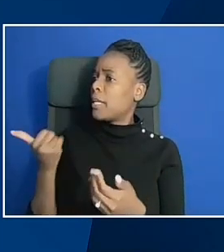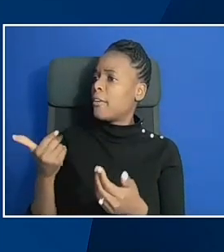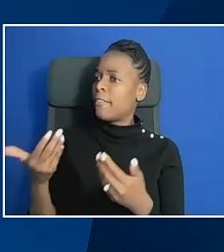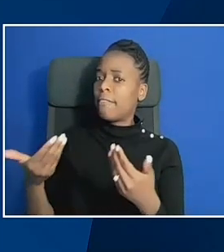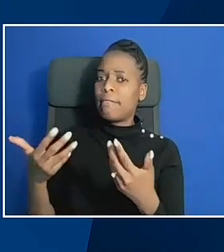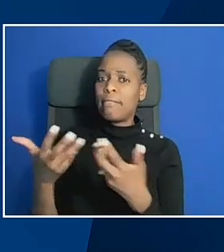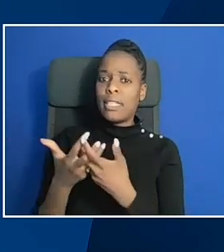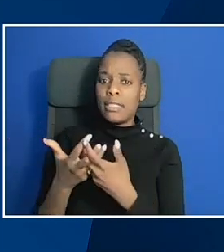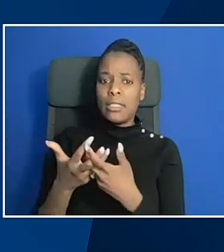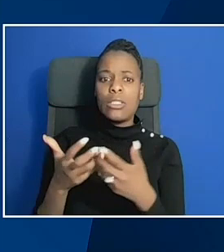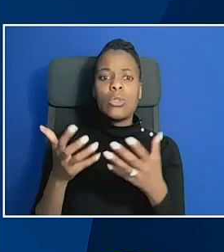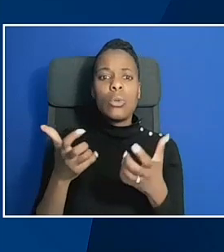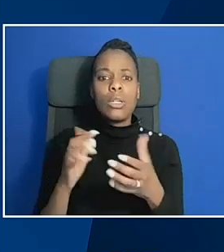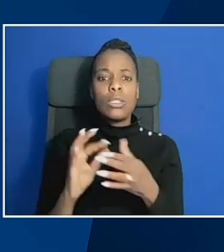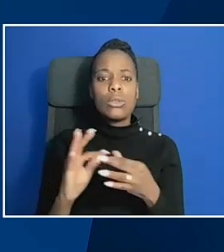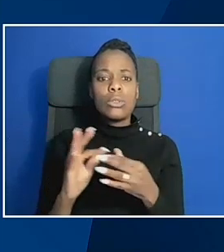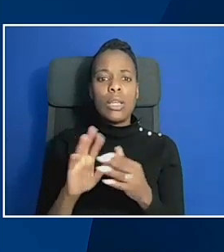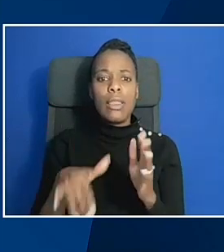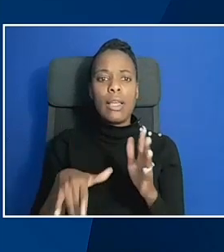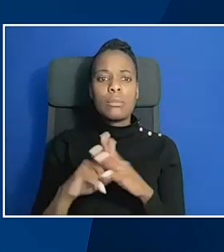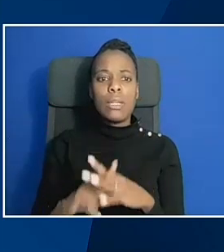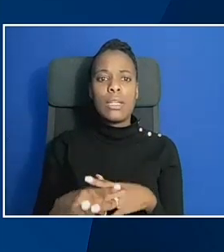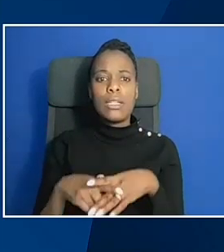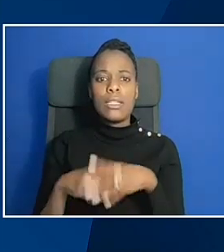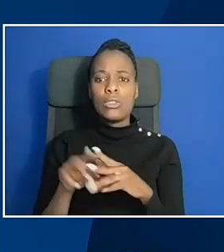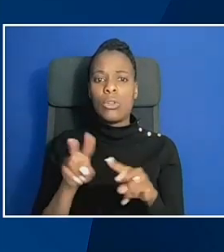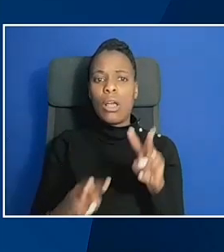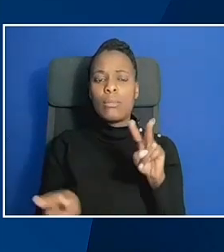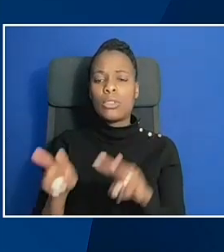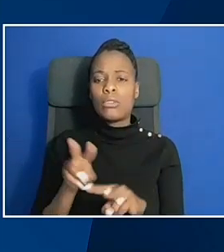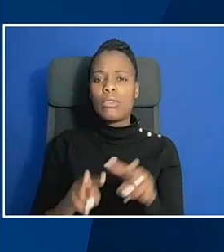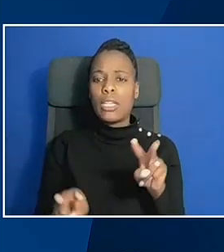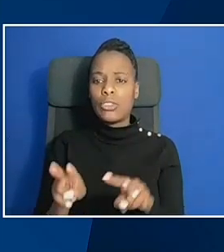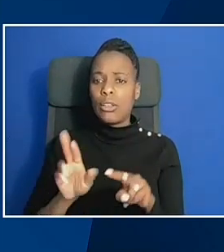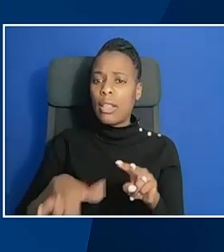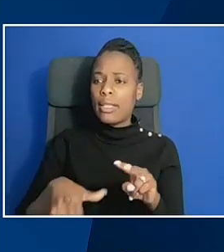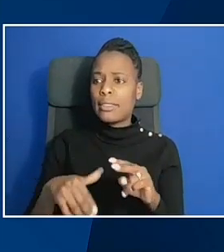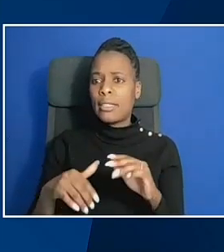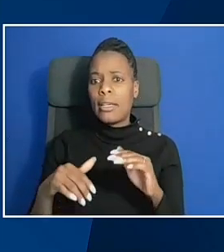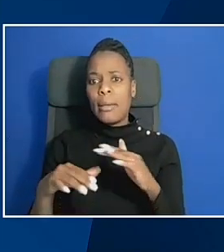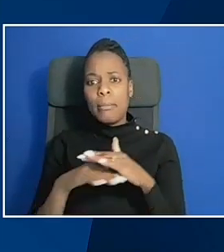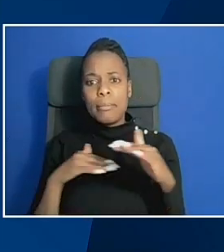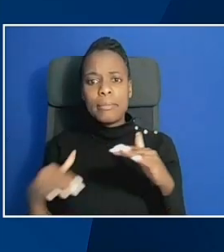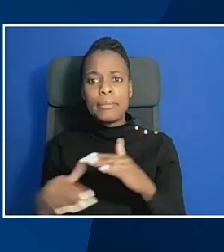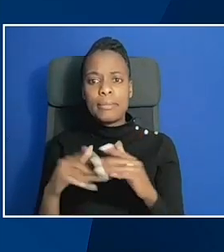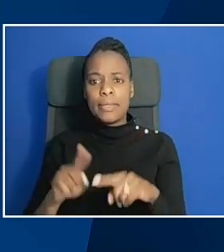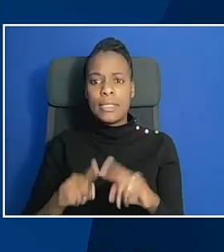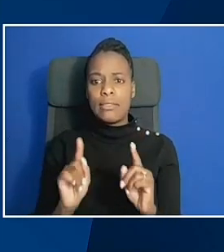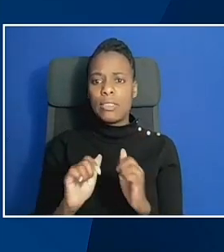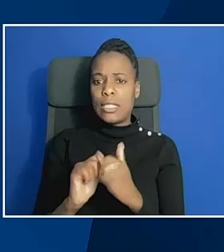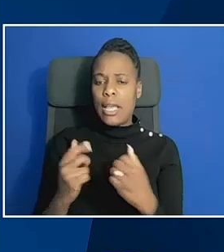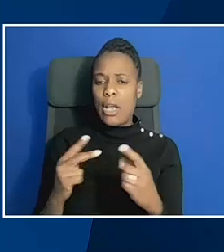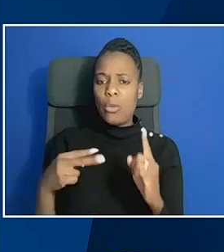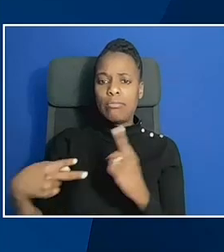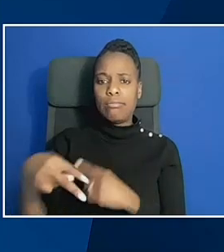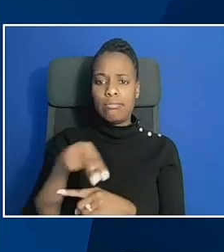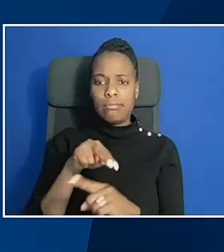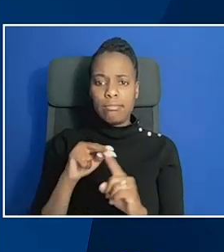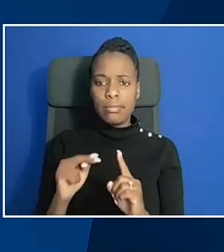make as far as my initial observation on that, I think that's just a fundamental difference in how we view this. But, getting back to this general